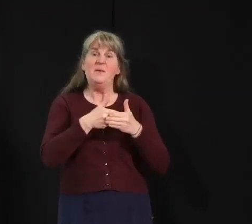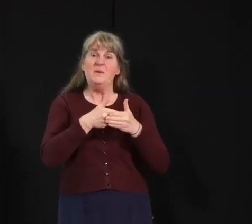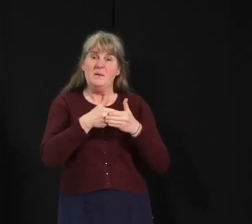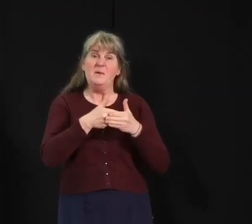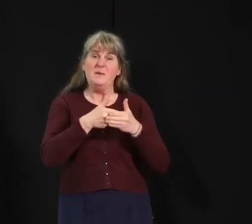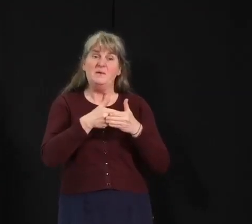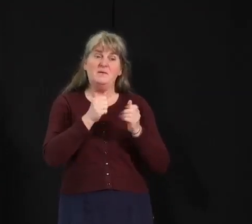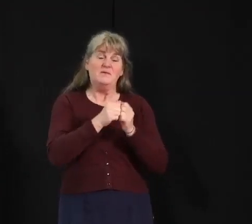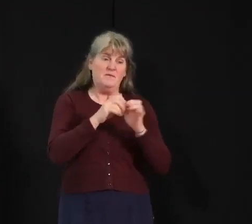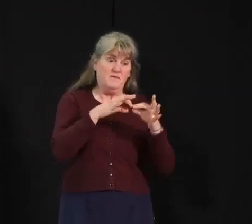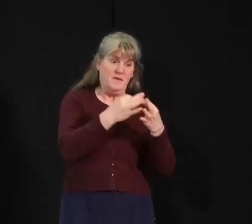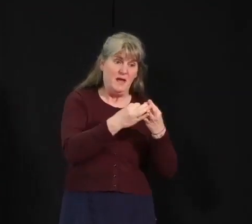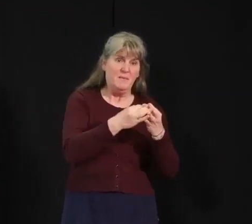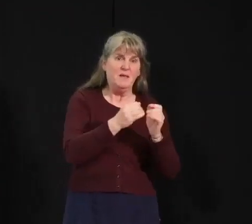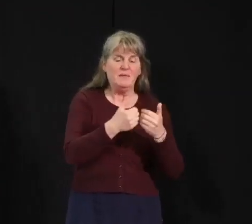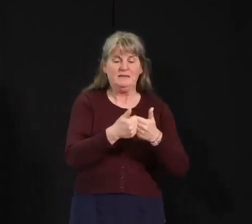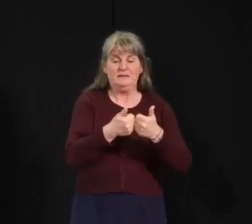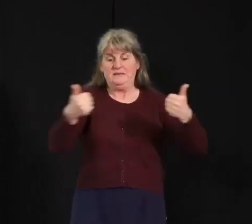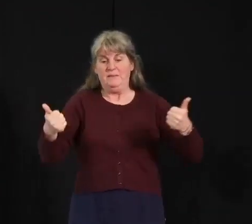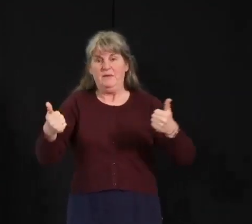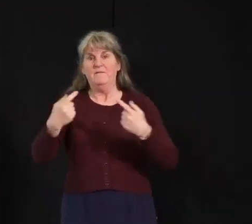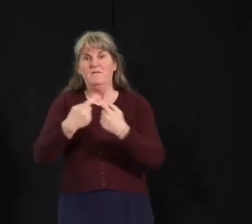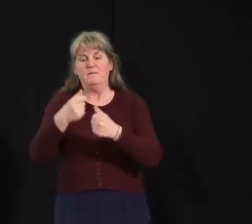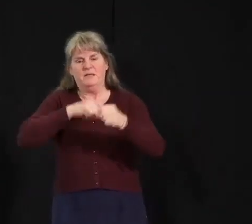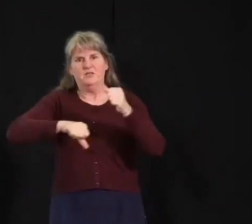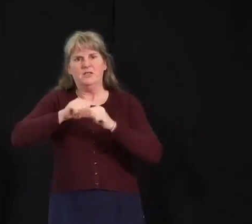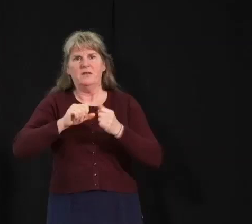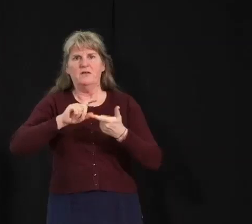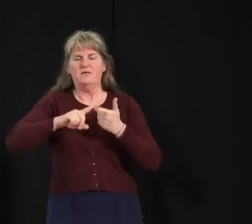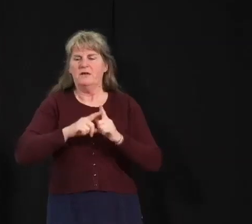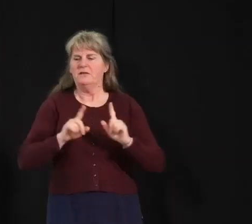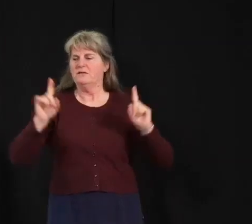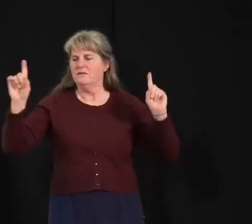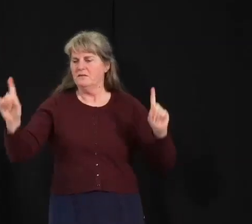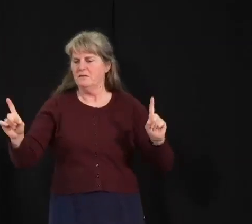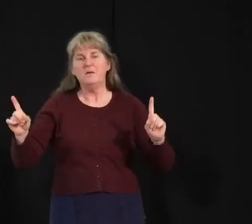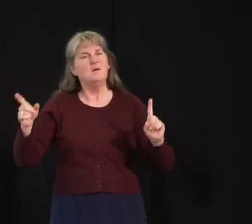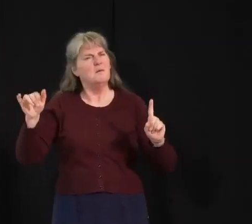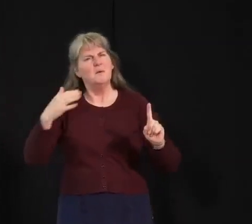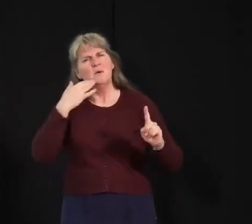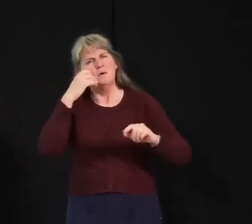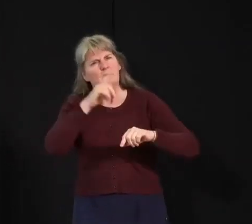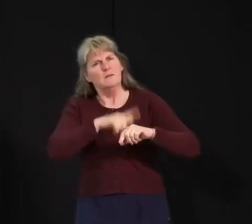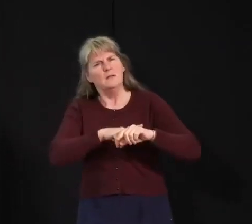but COVID presents itself as one more risk for people to keep in mind when they vape.